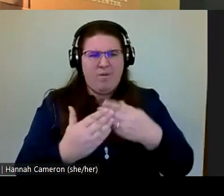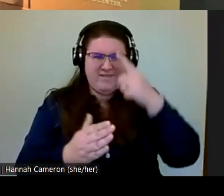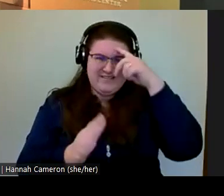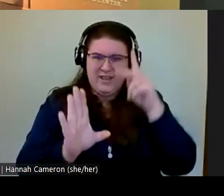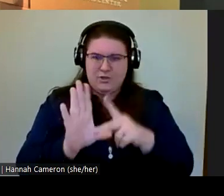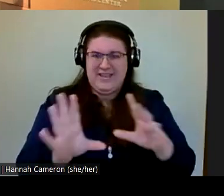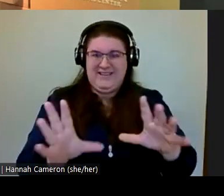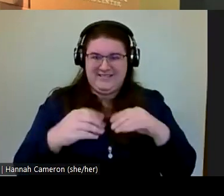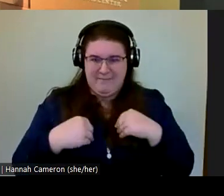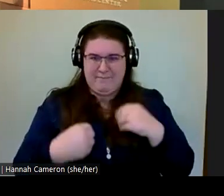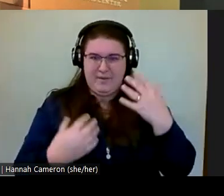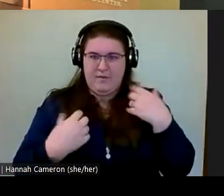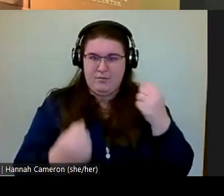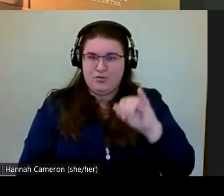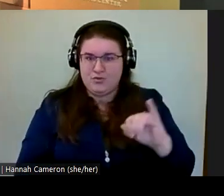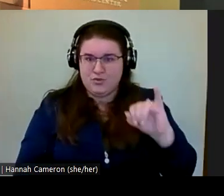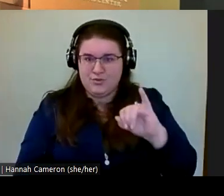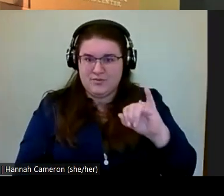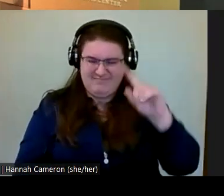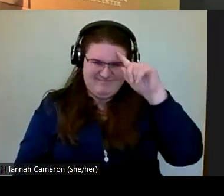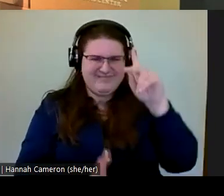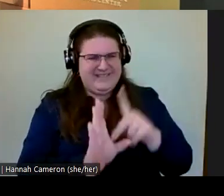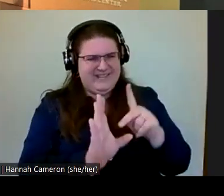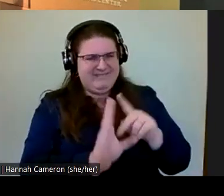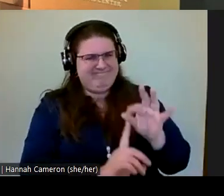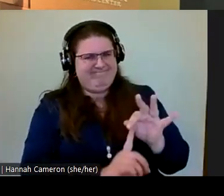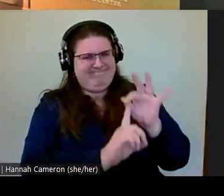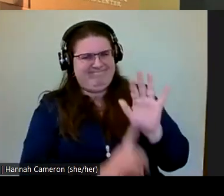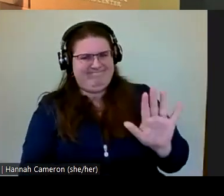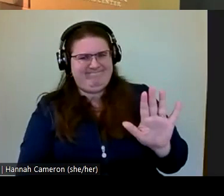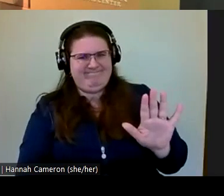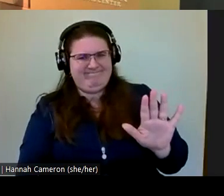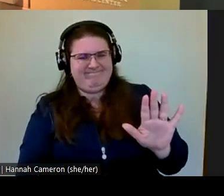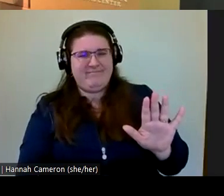this is very unique in Psychiatry there aren't any other medical professions that are know as maybe